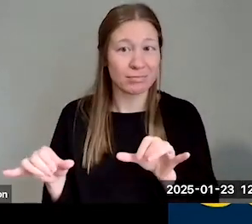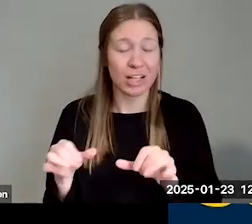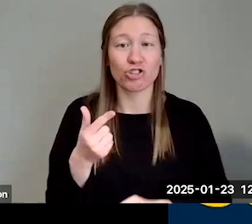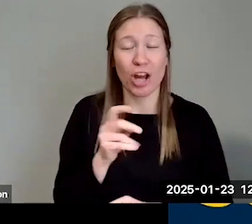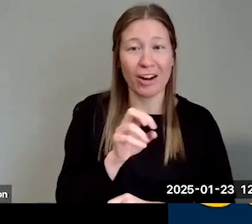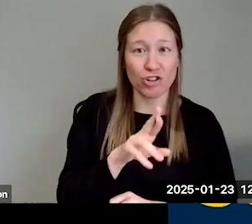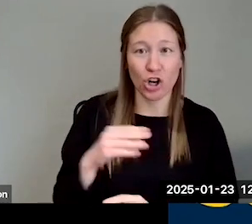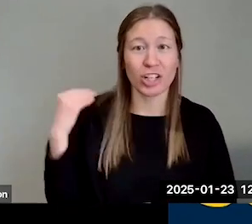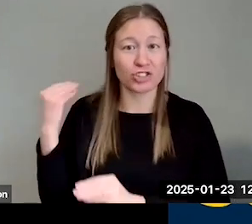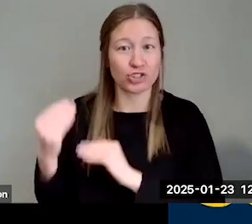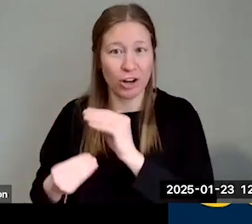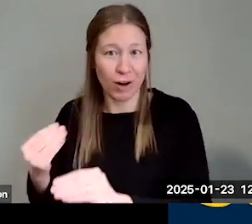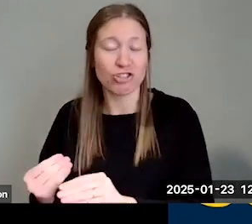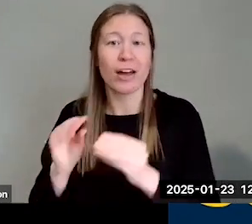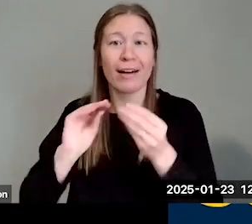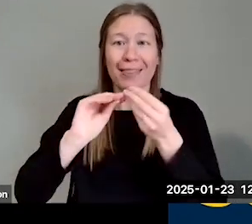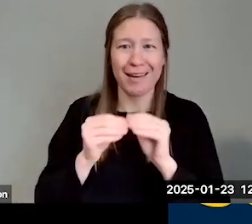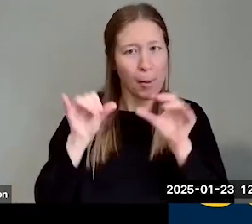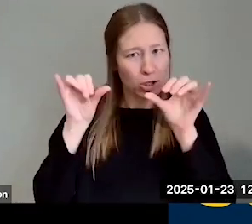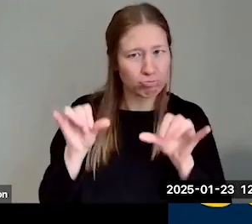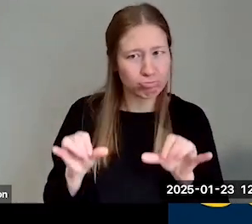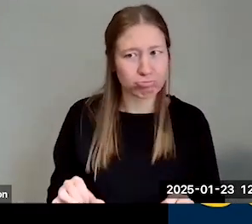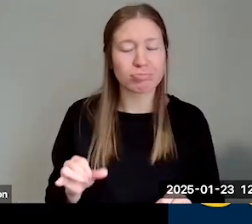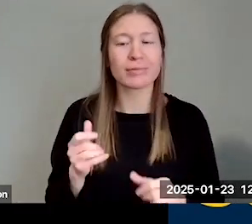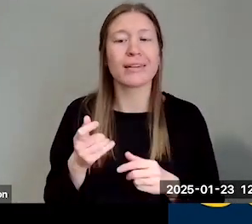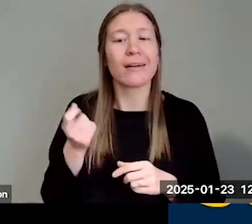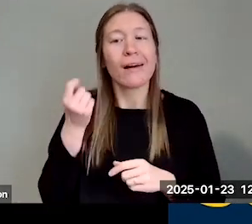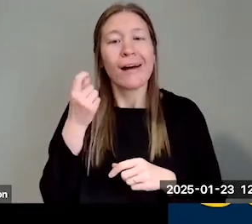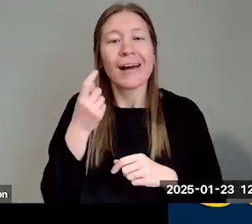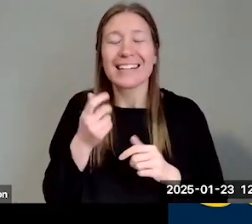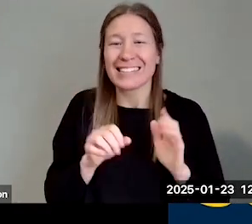with only a very slight increase in self-identification